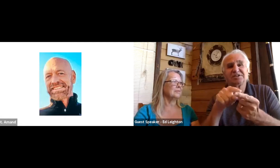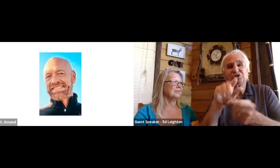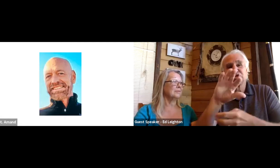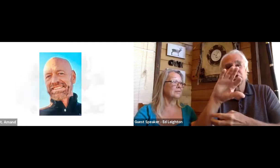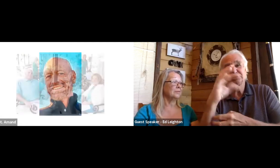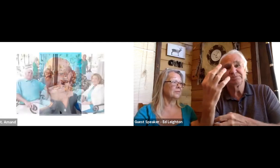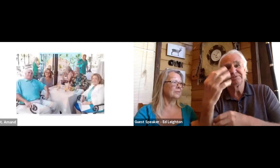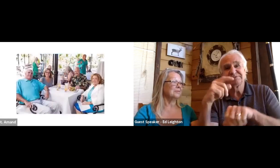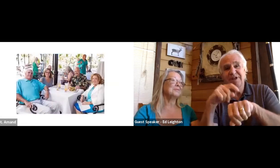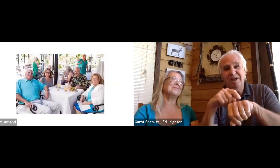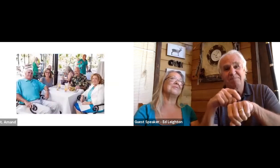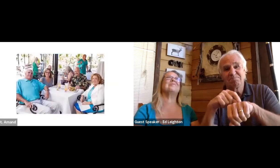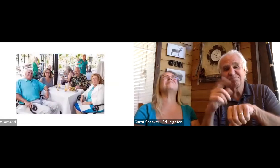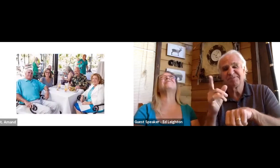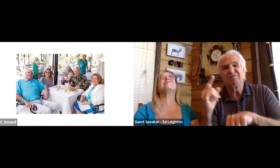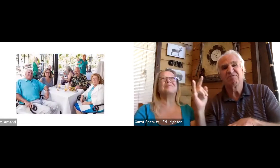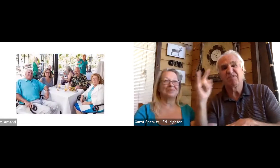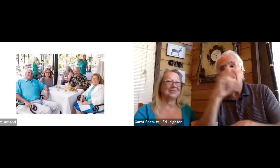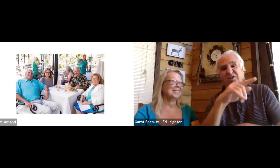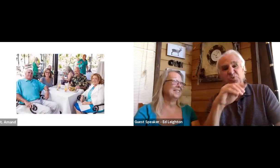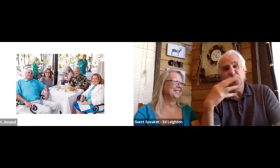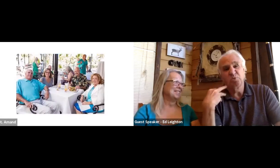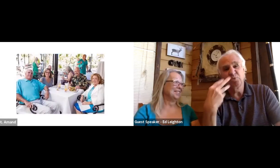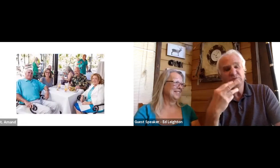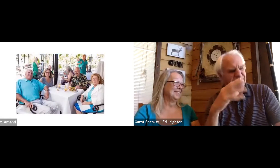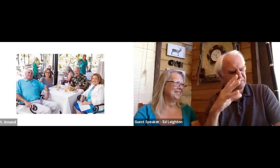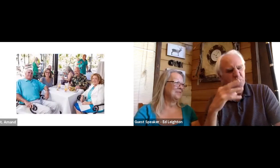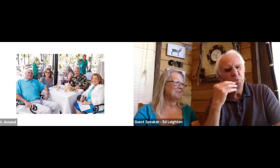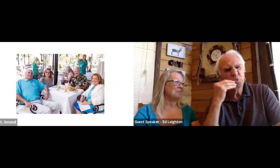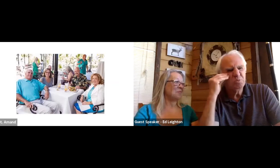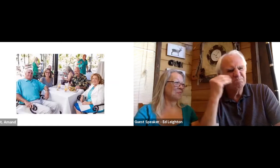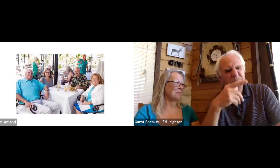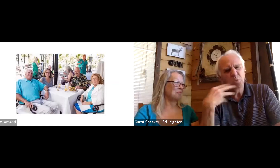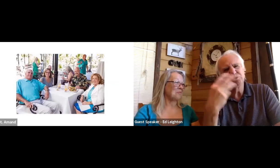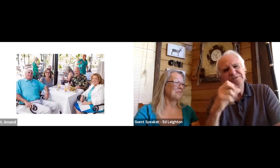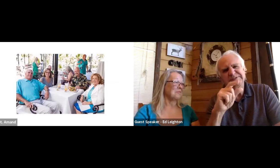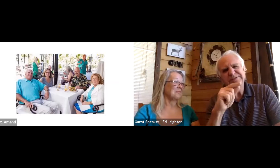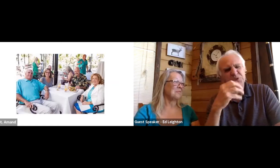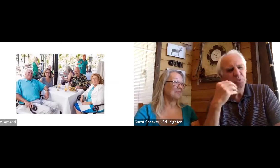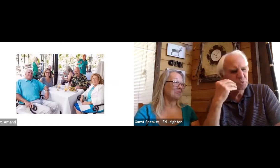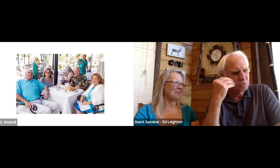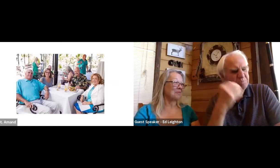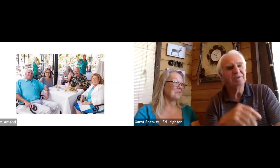and they were hanging out all the time together, you know? And then it was Christmastime,